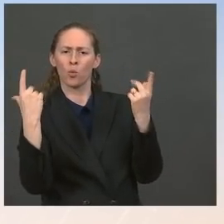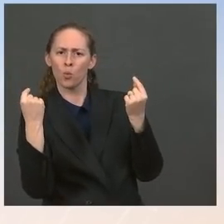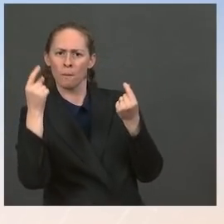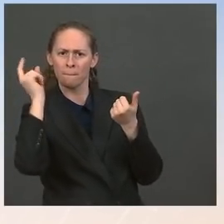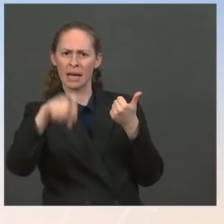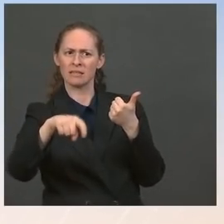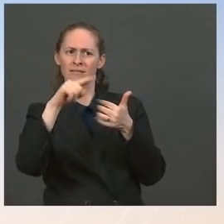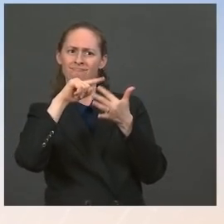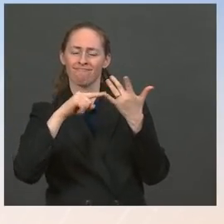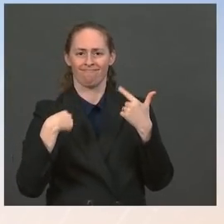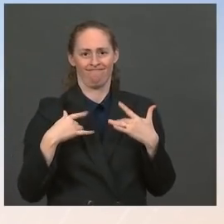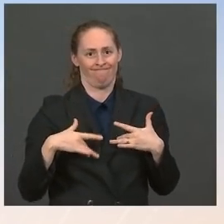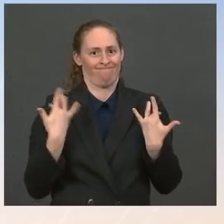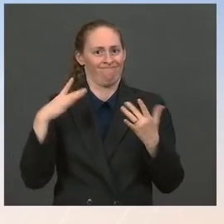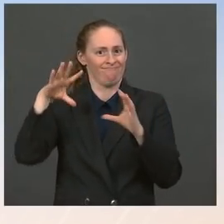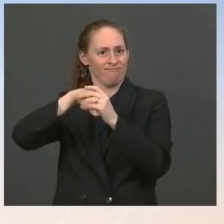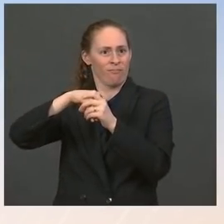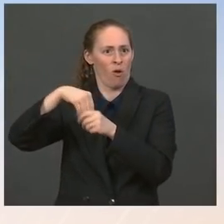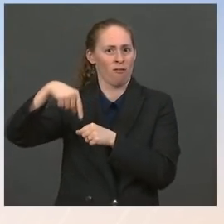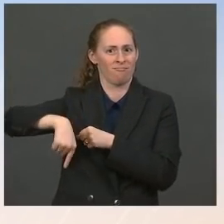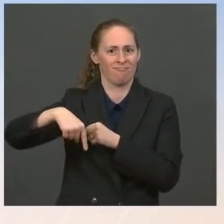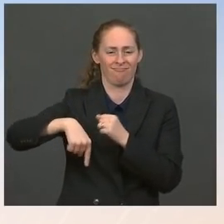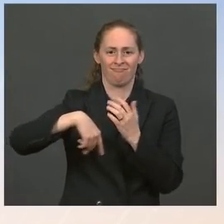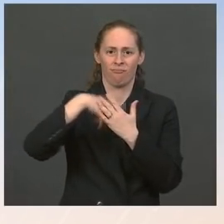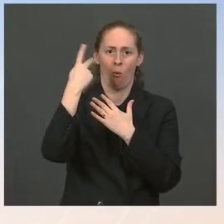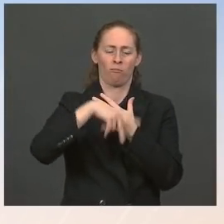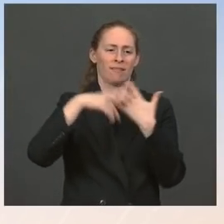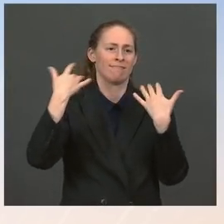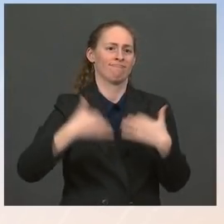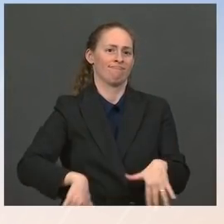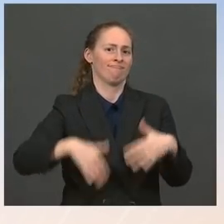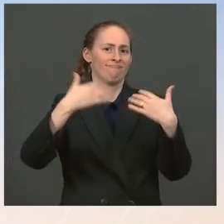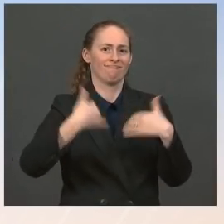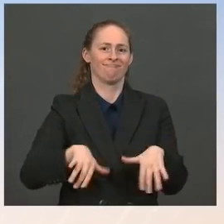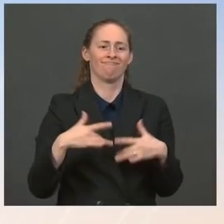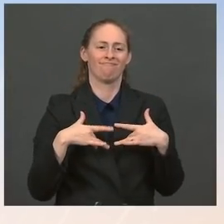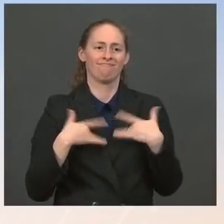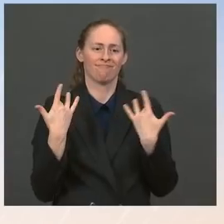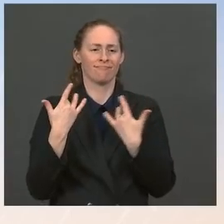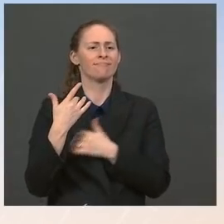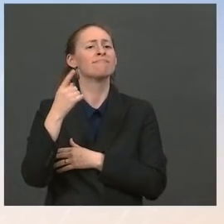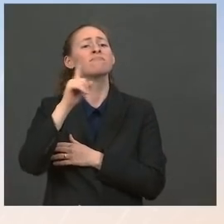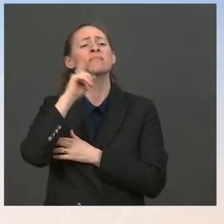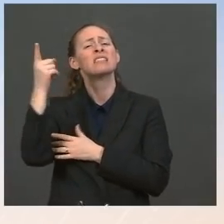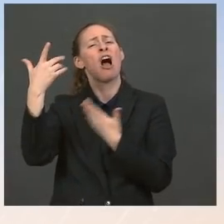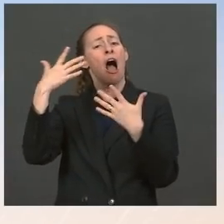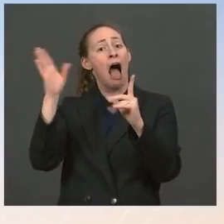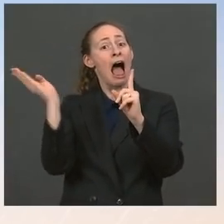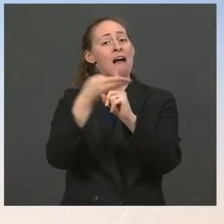I mean, look, a lot of this sells itself because communities never needed to be persuaded that their bridge needed to be fixed